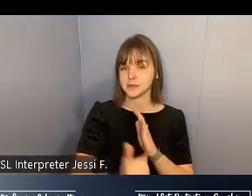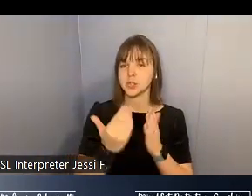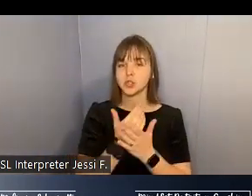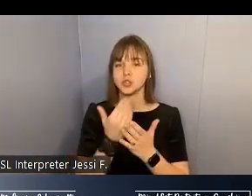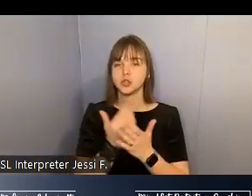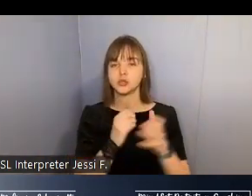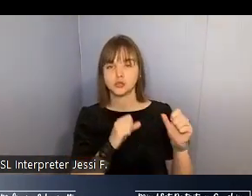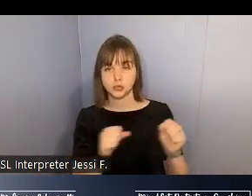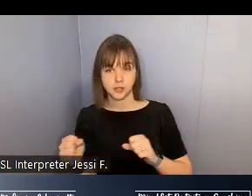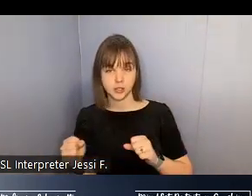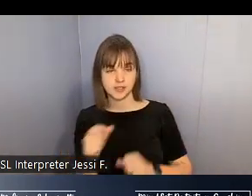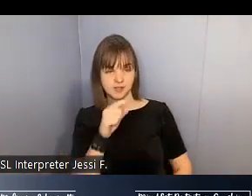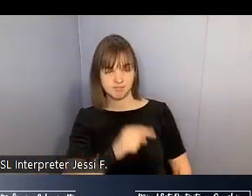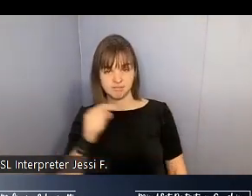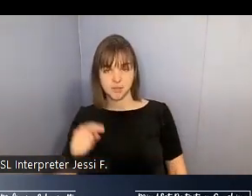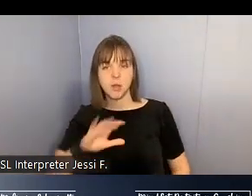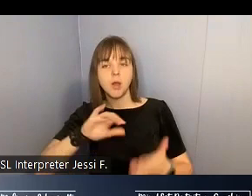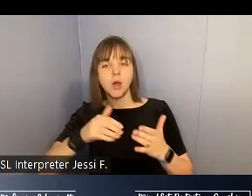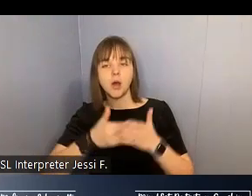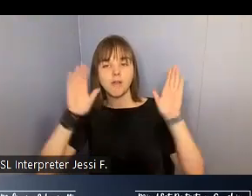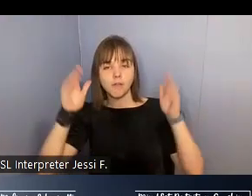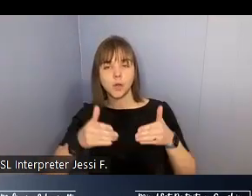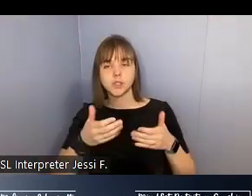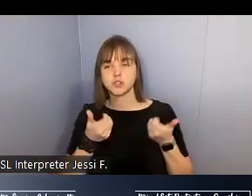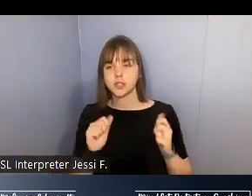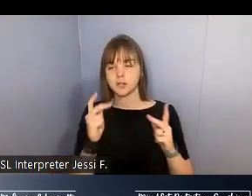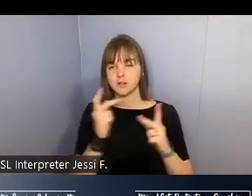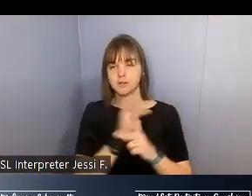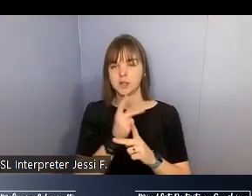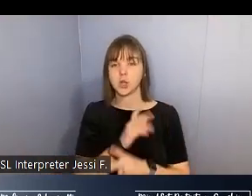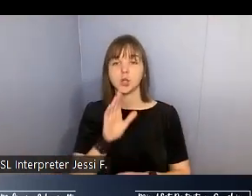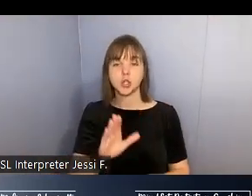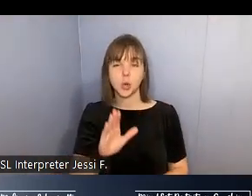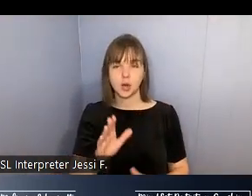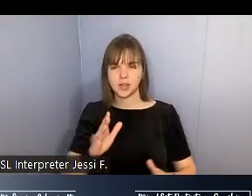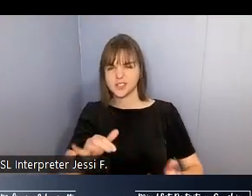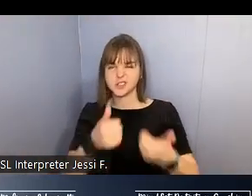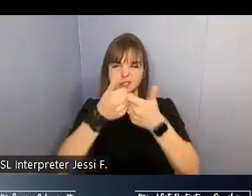They all focus on trying to identify your roadblock, identify the biggest challenge.